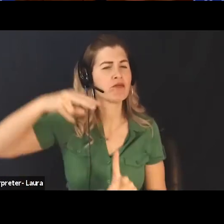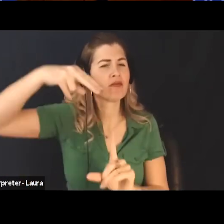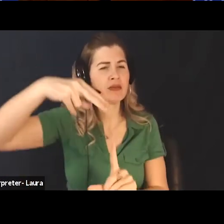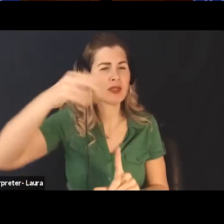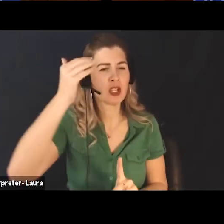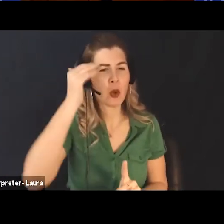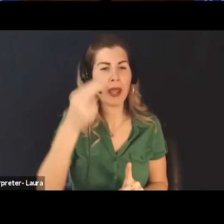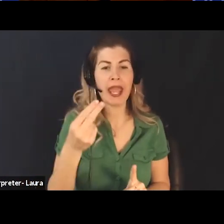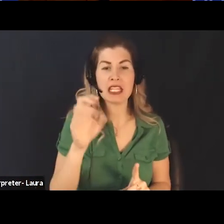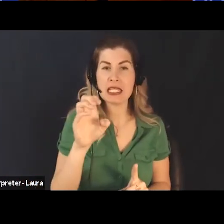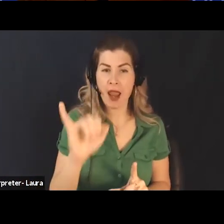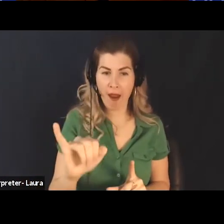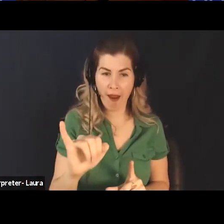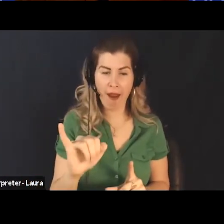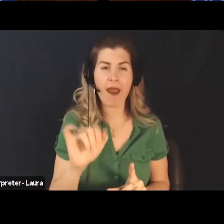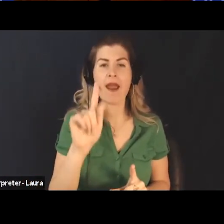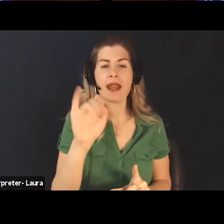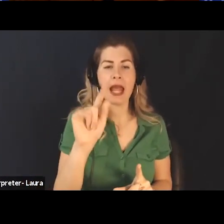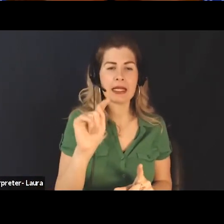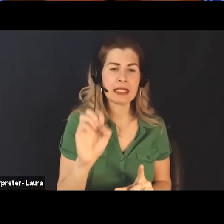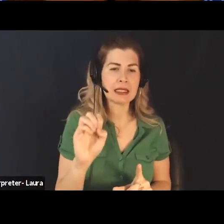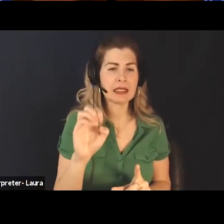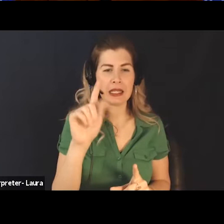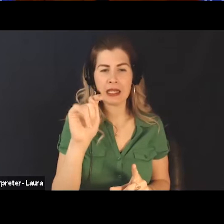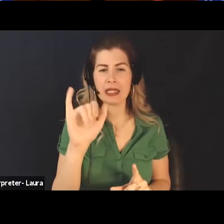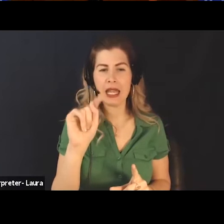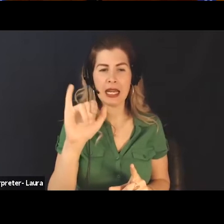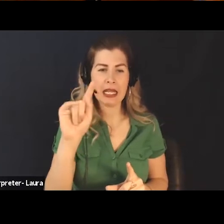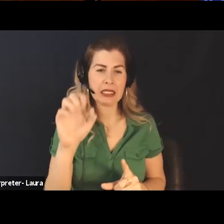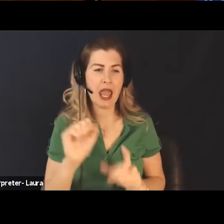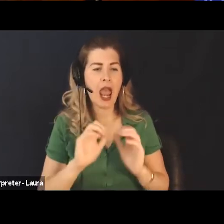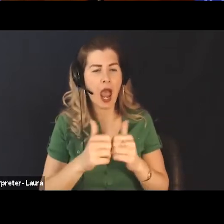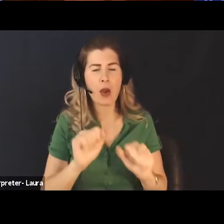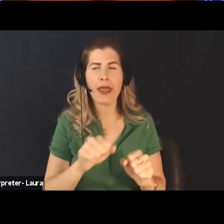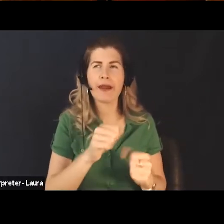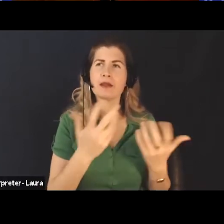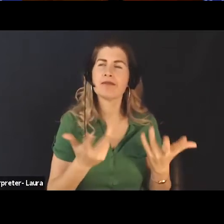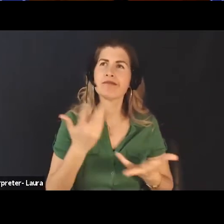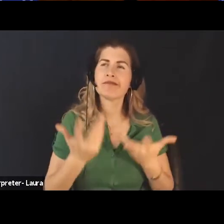and Information Studies, knowledge practices into service of coalition of